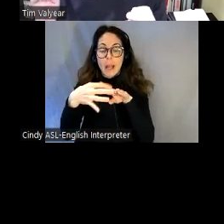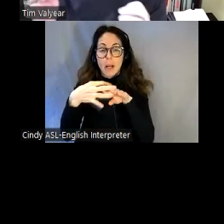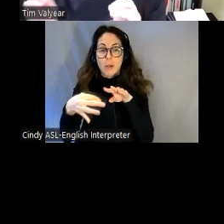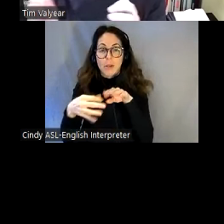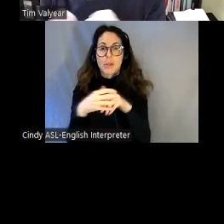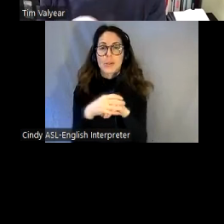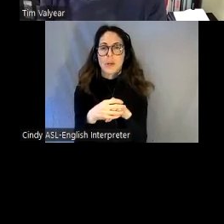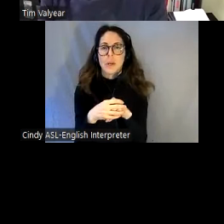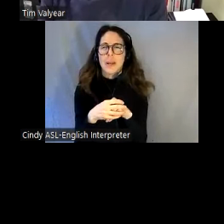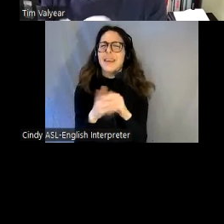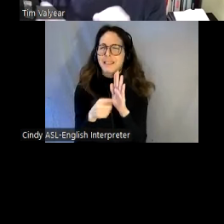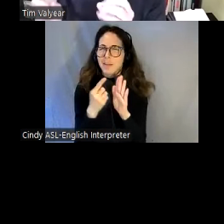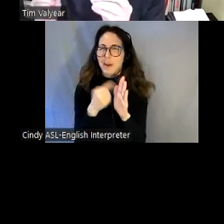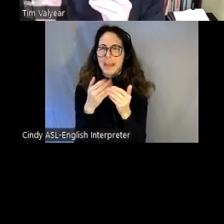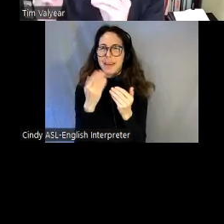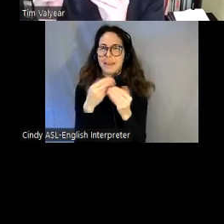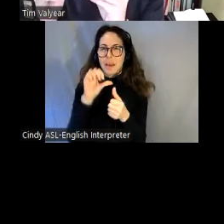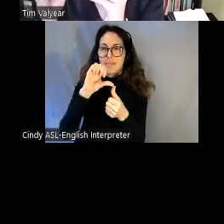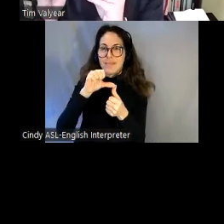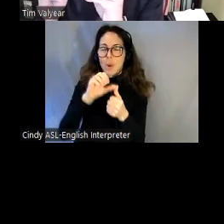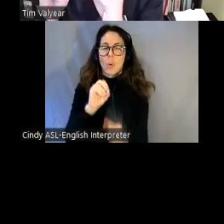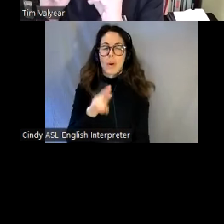description I will give. Fingernails, especially if